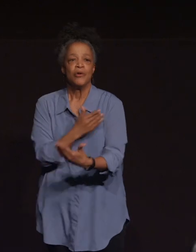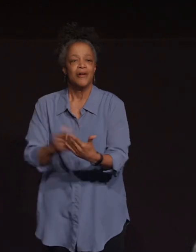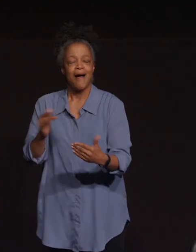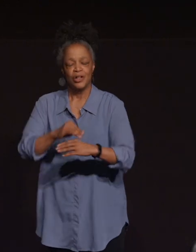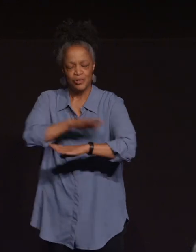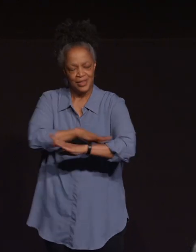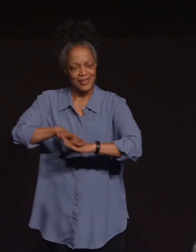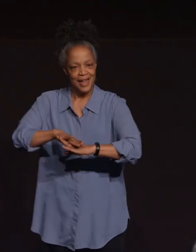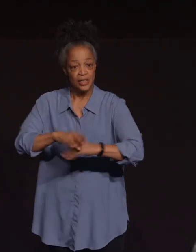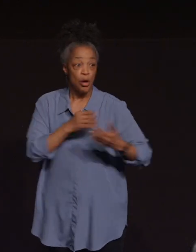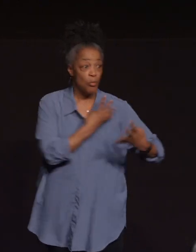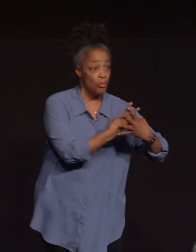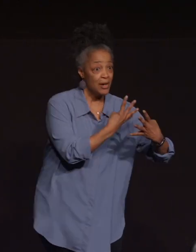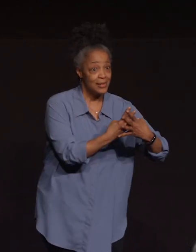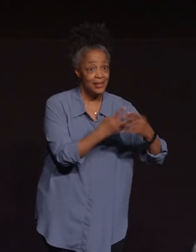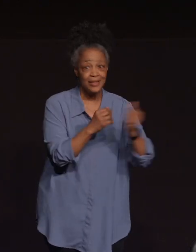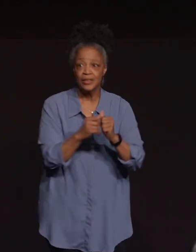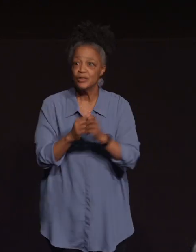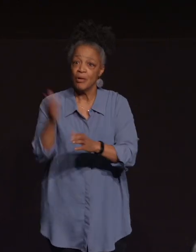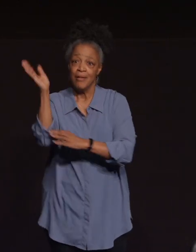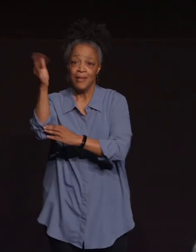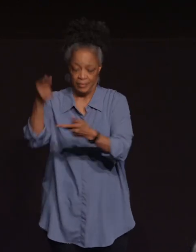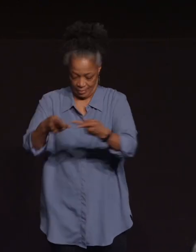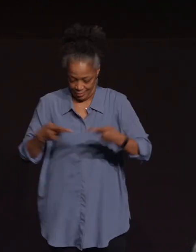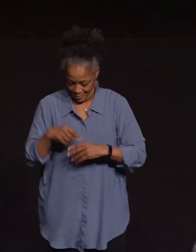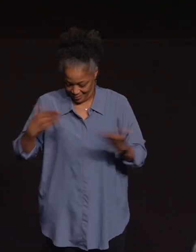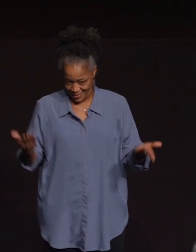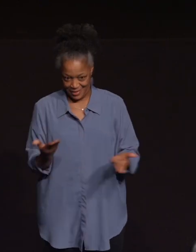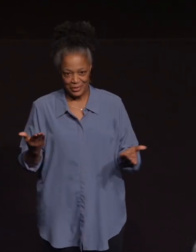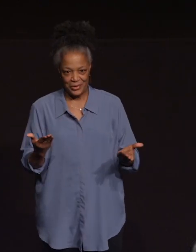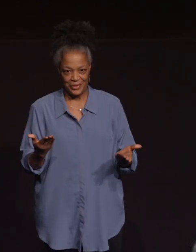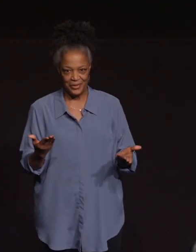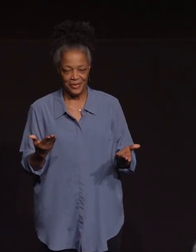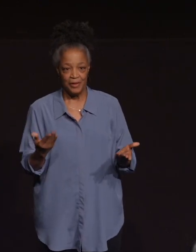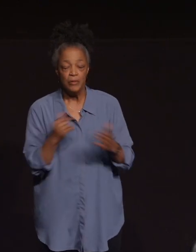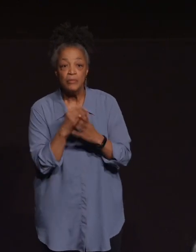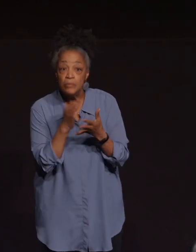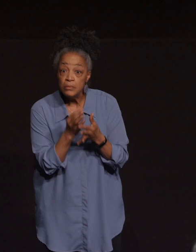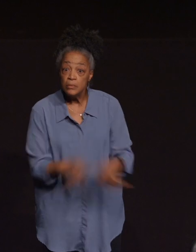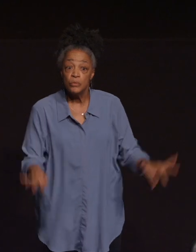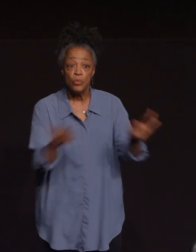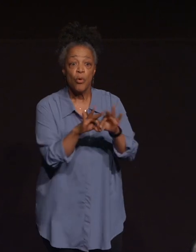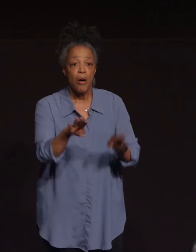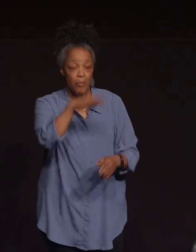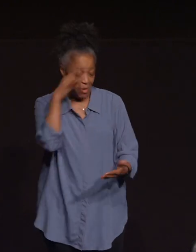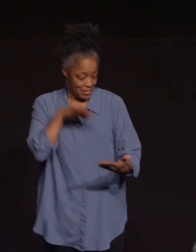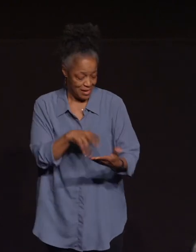from the prison cell to the lecture podium. And above all, the Black Studies Open University